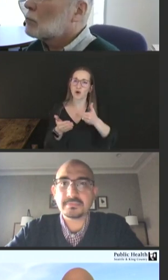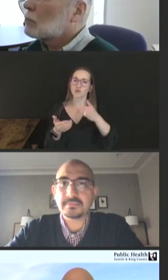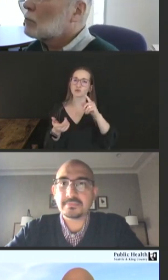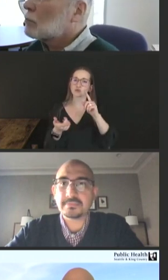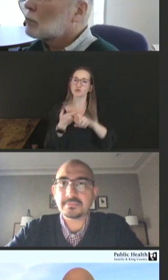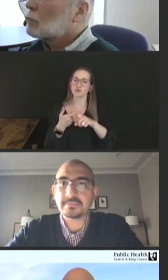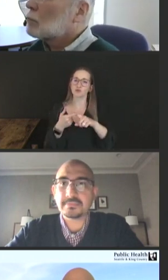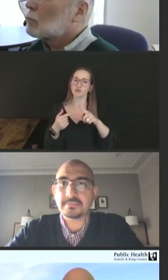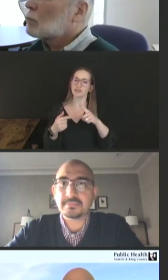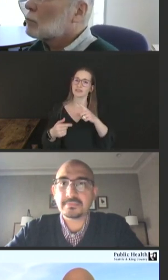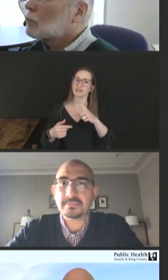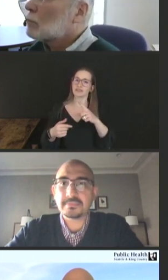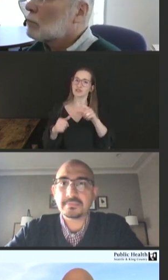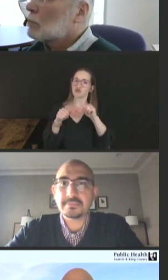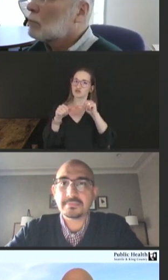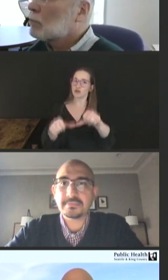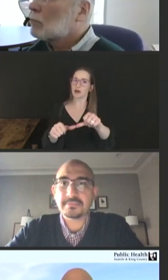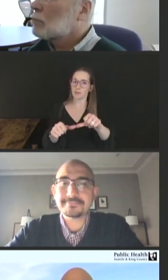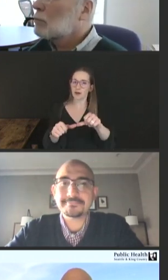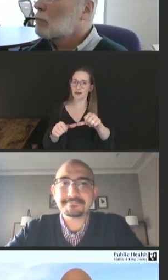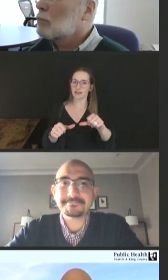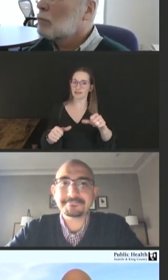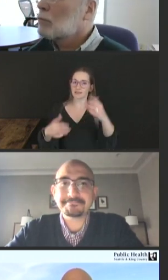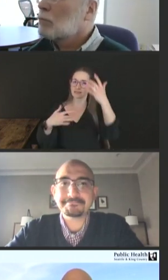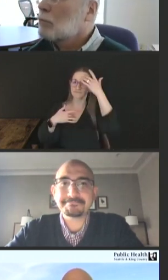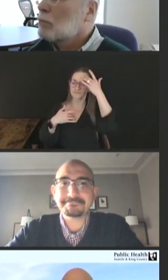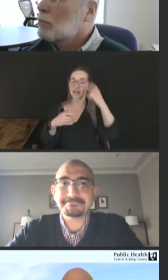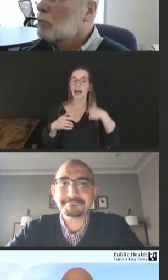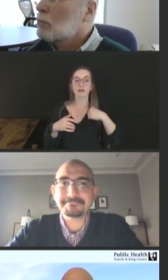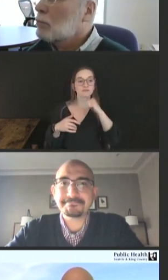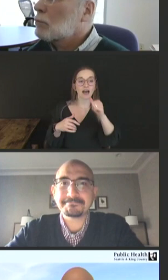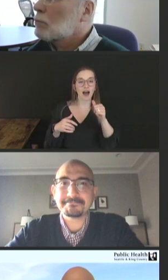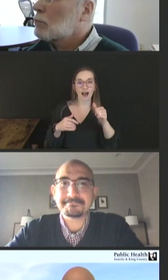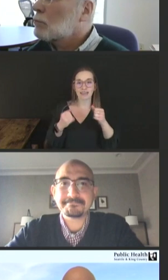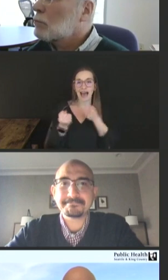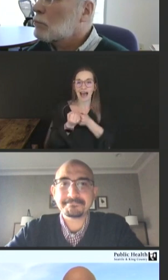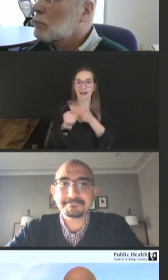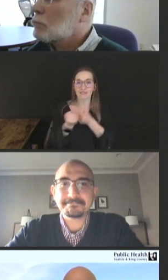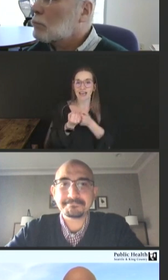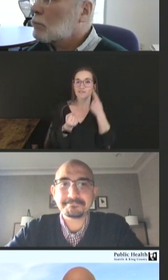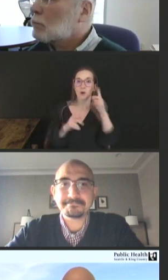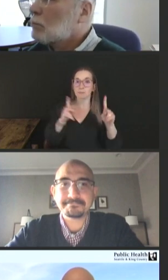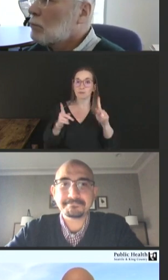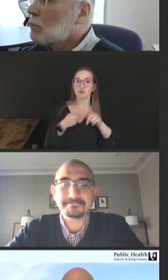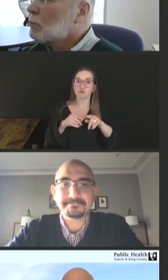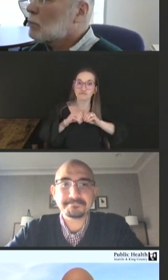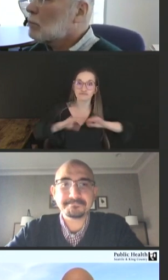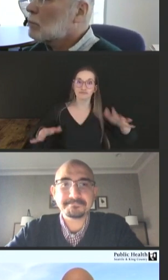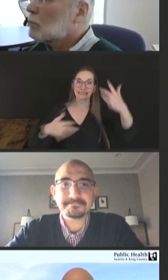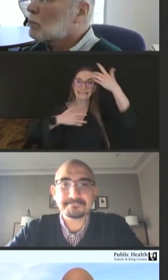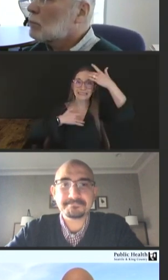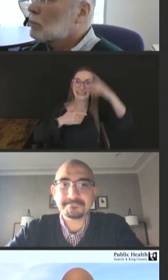natural immunity as a way of immunization. We need vaccine platforms that can safely